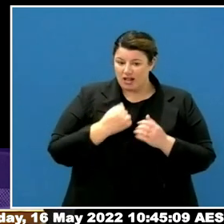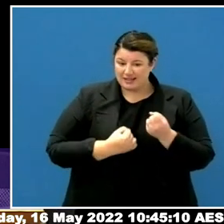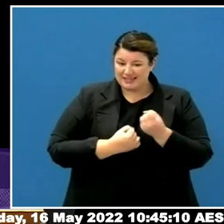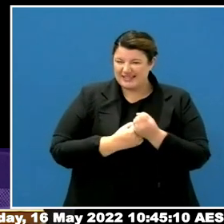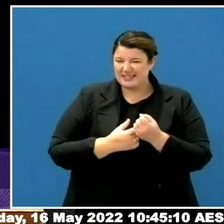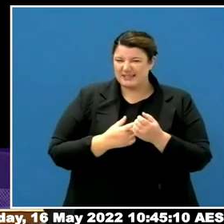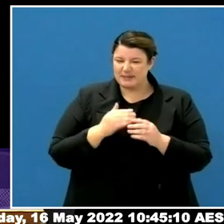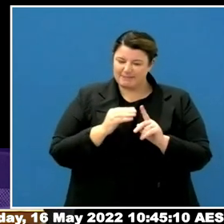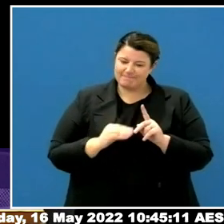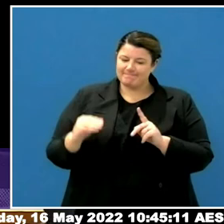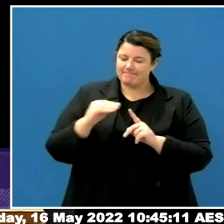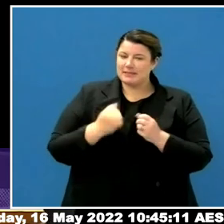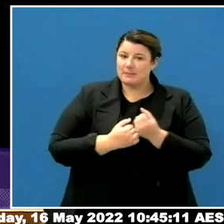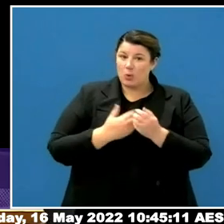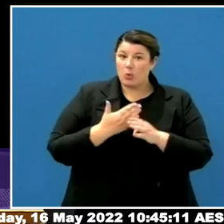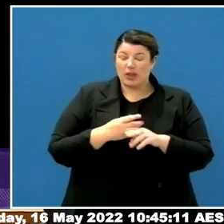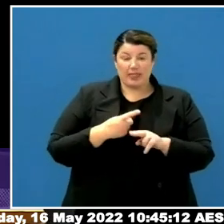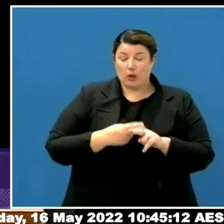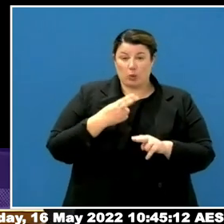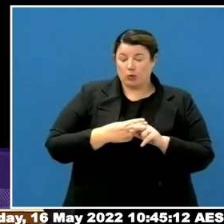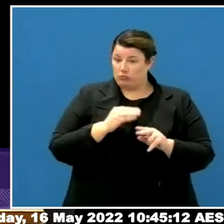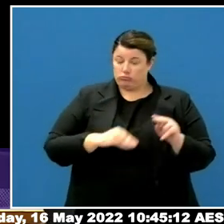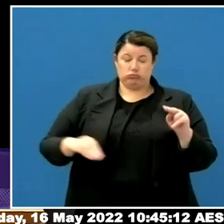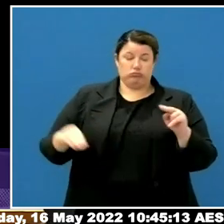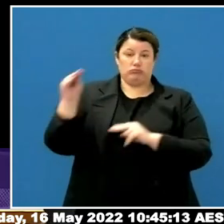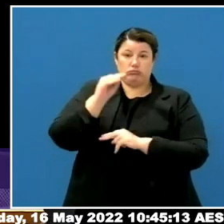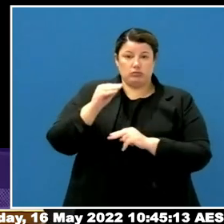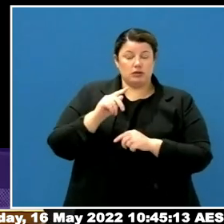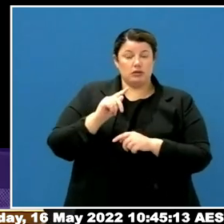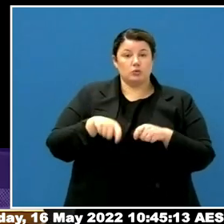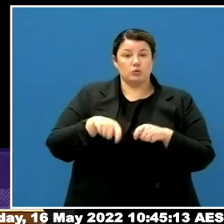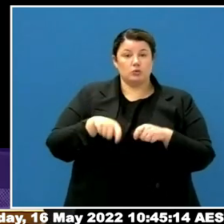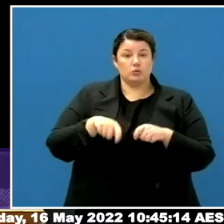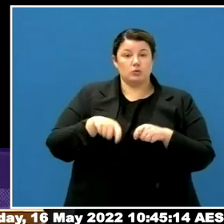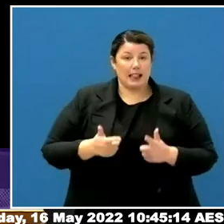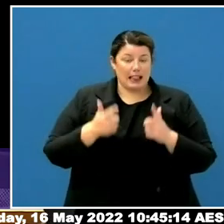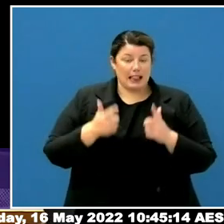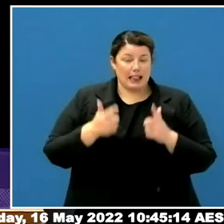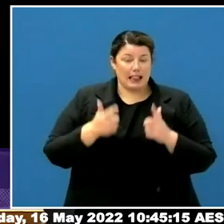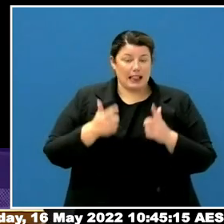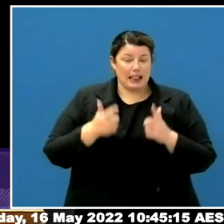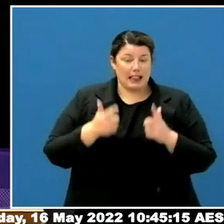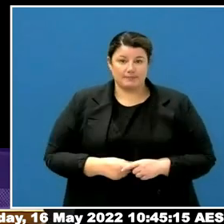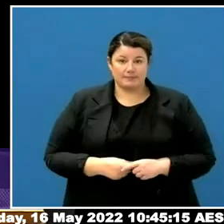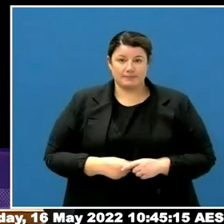to that of Team Leader. She will talk about her transfer from Afford's Windsor day